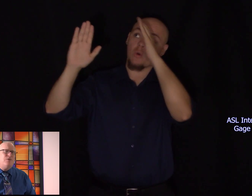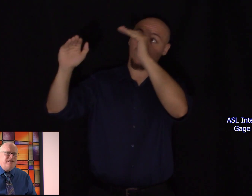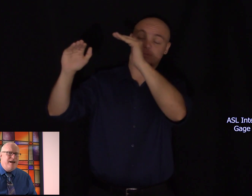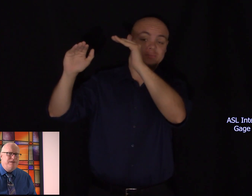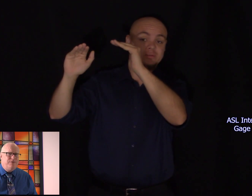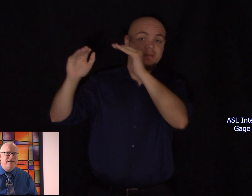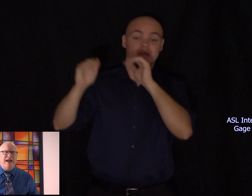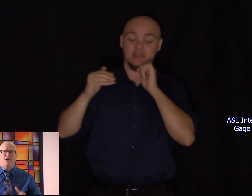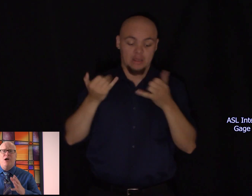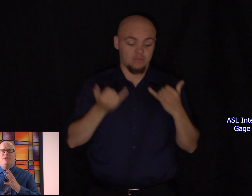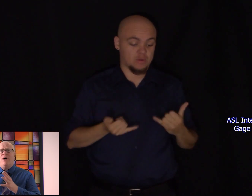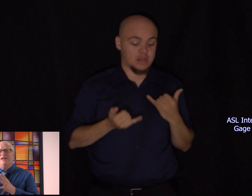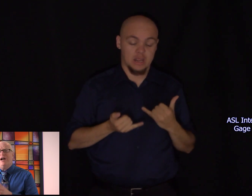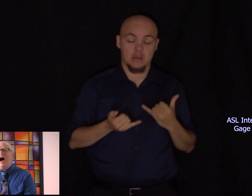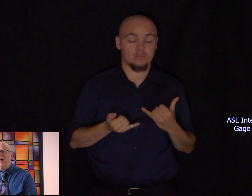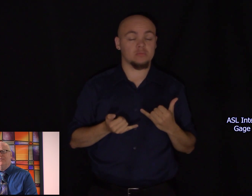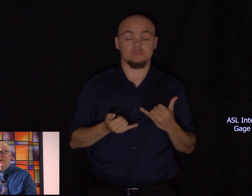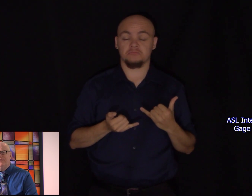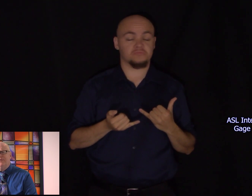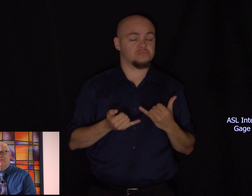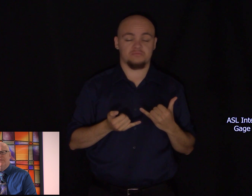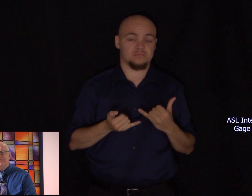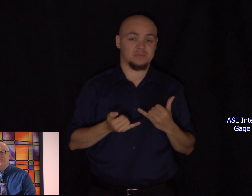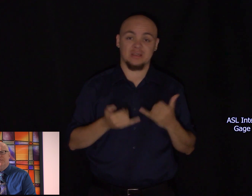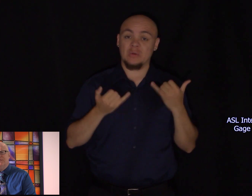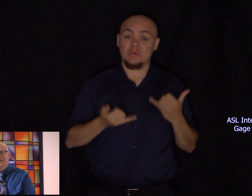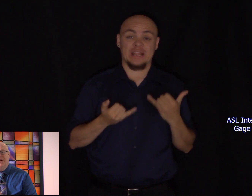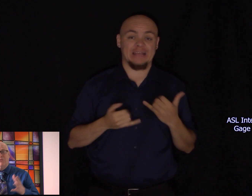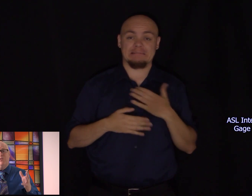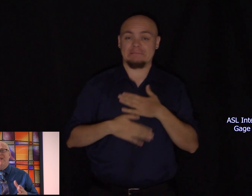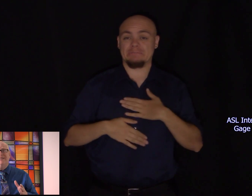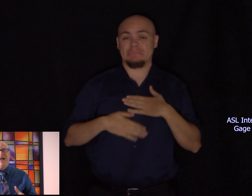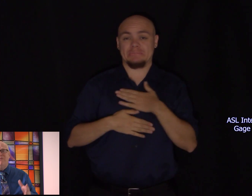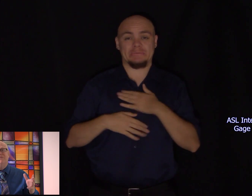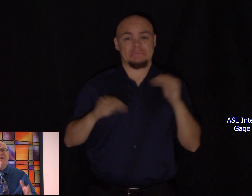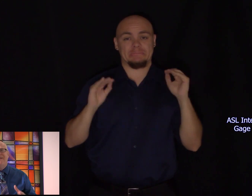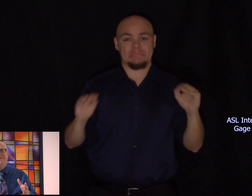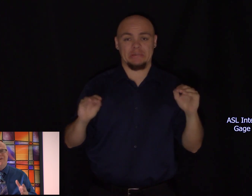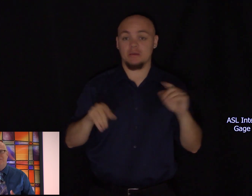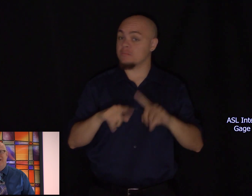what's happening right now but what God is going to do in the future right now is not very pleasant